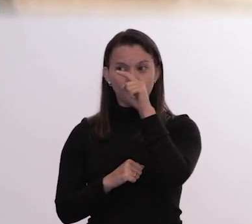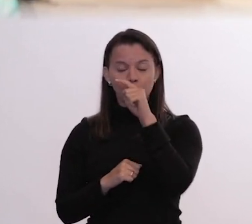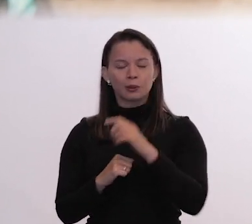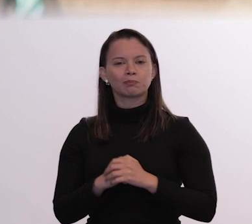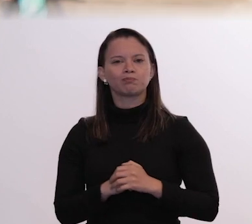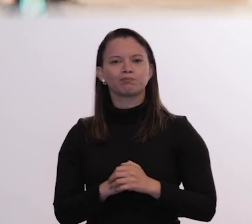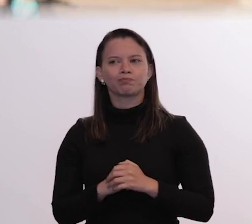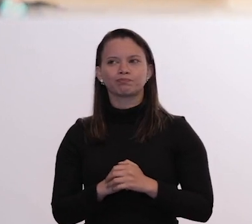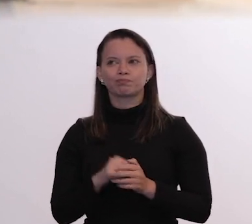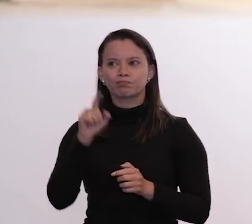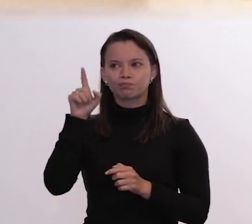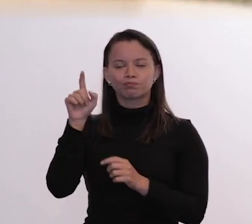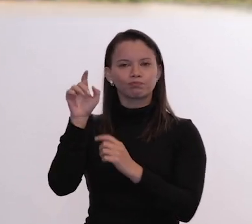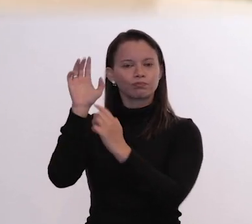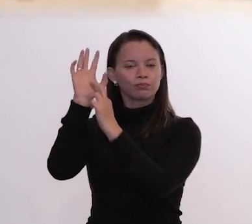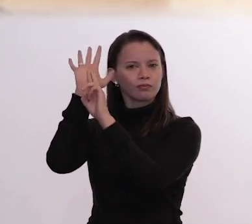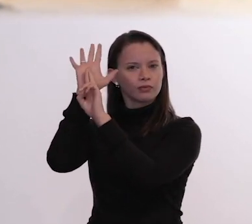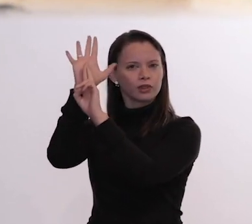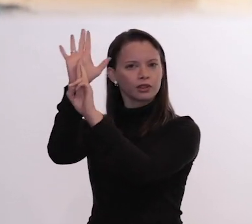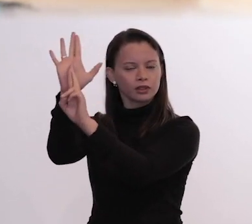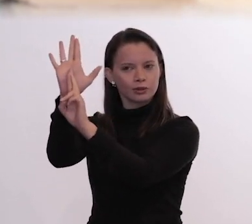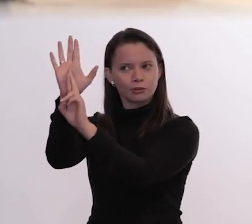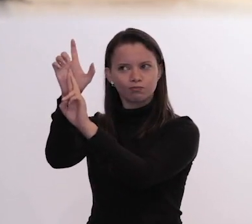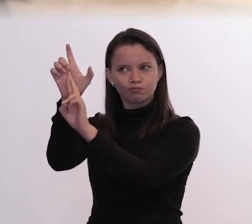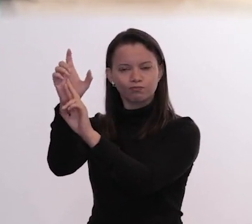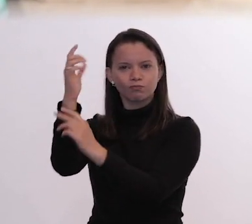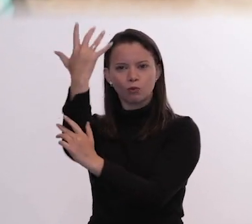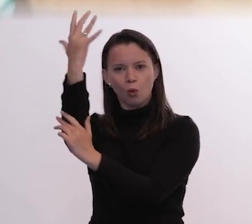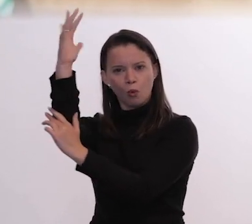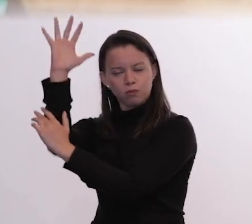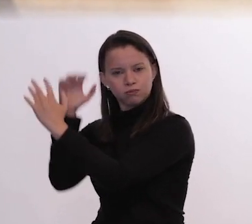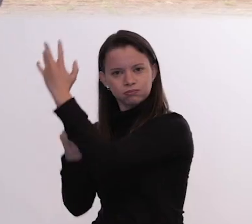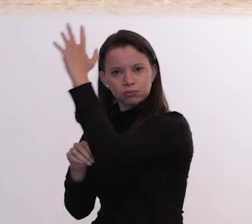Of our forest, which was there when Paulista Avenue was planned.